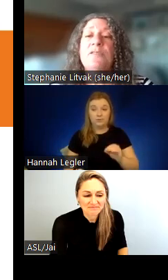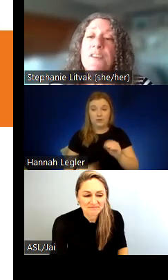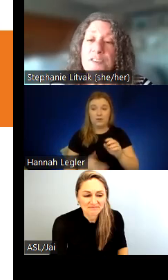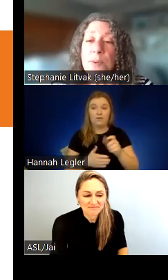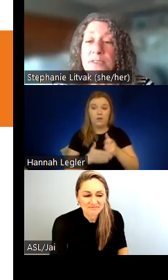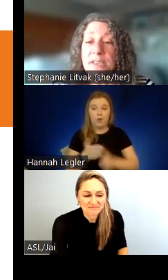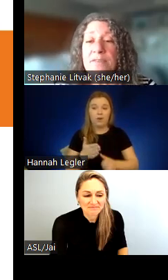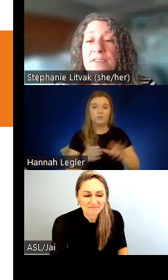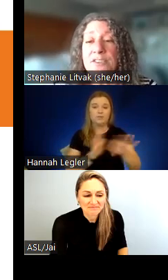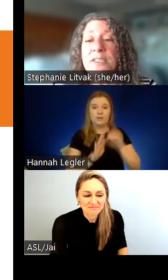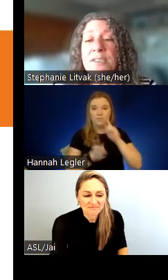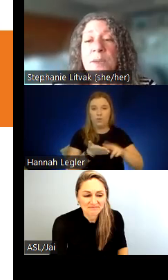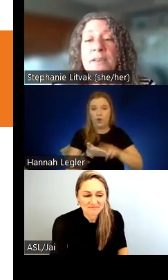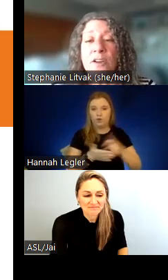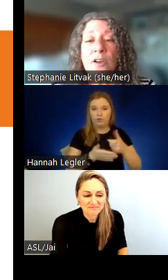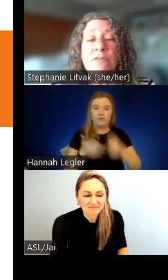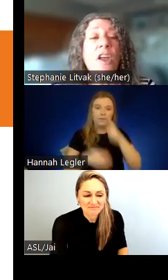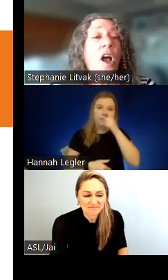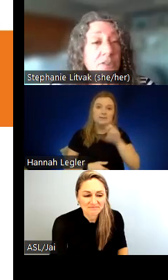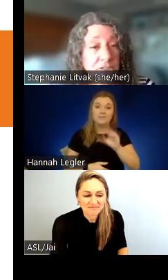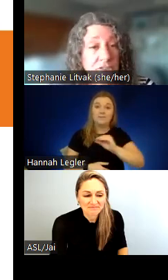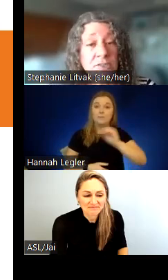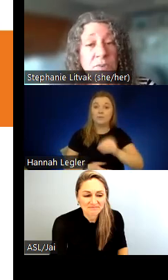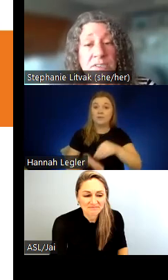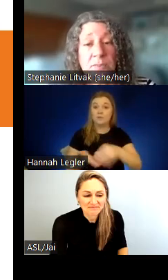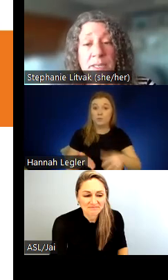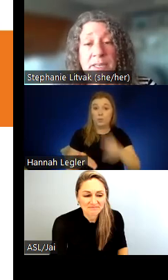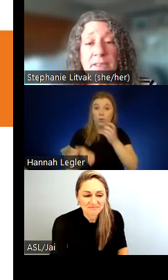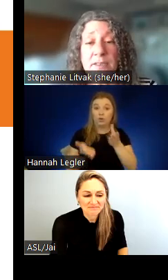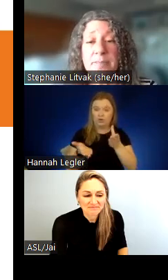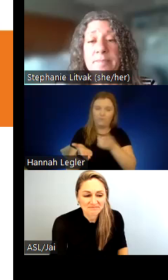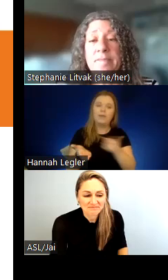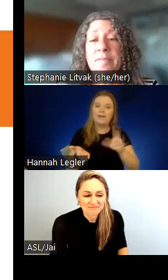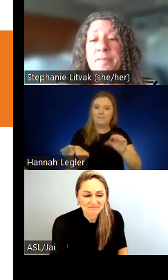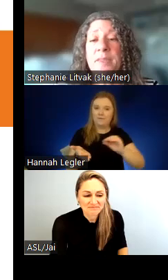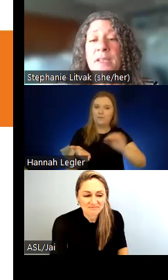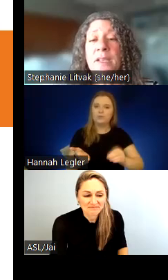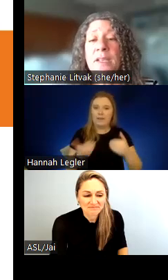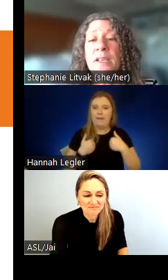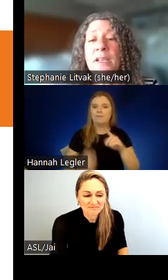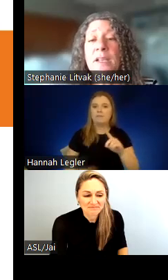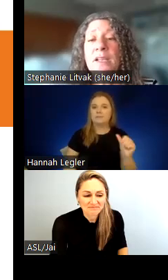50% of the students being served are students with disabilities.